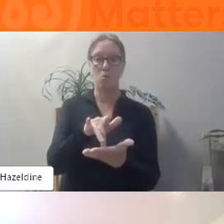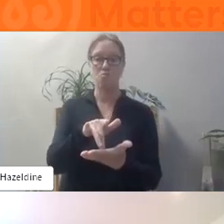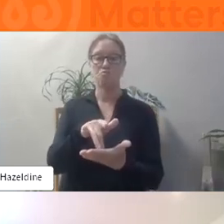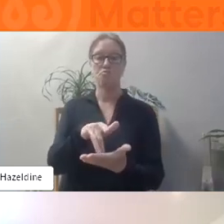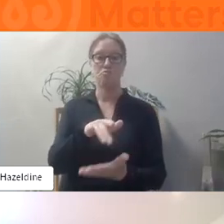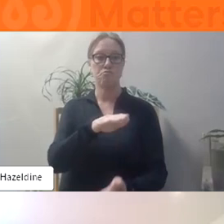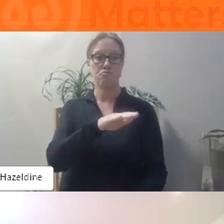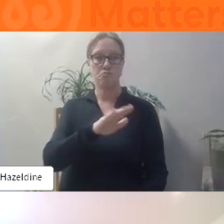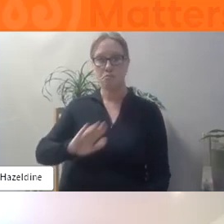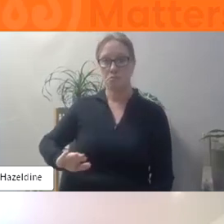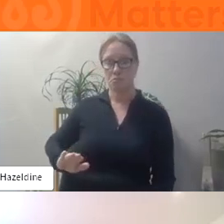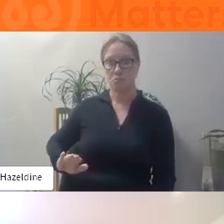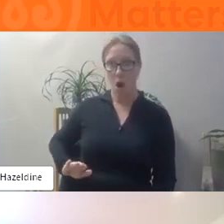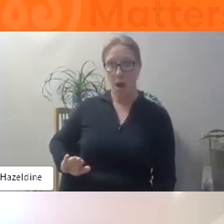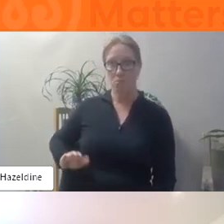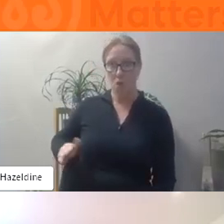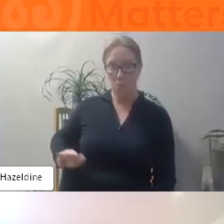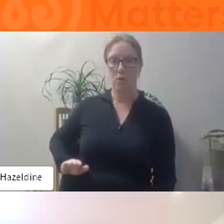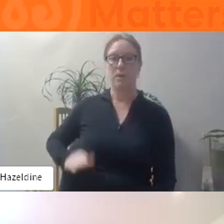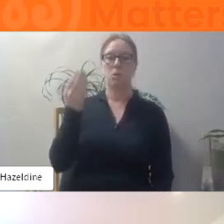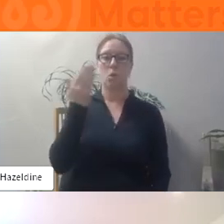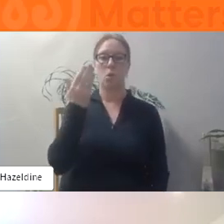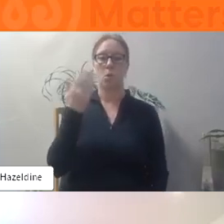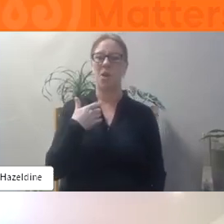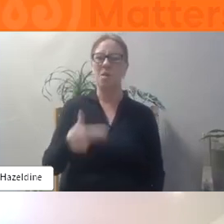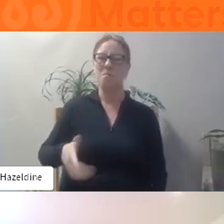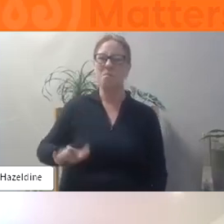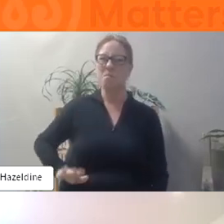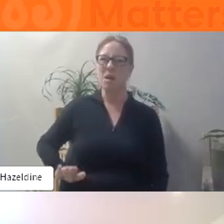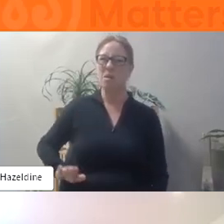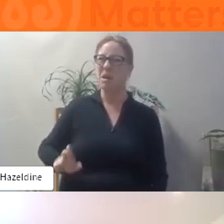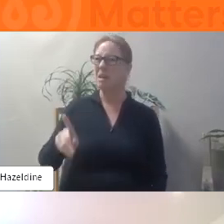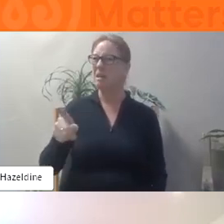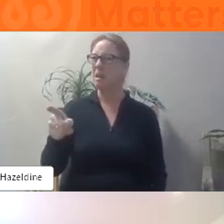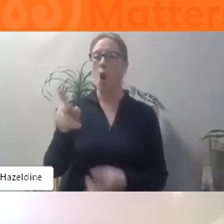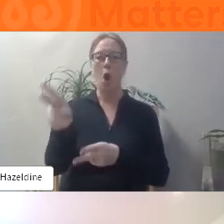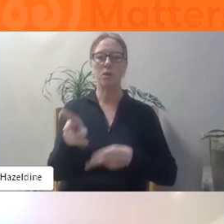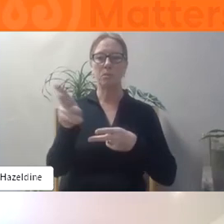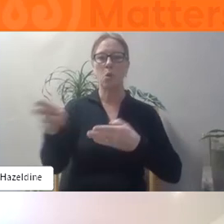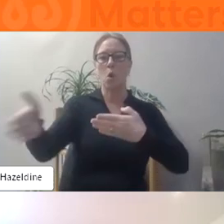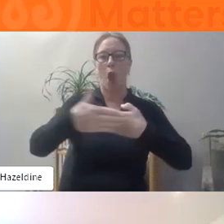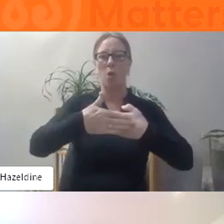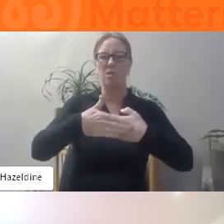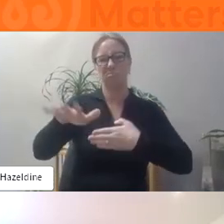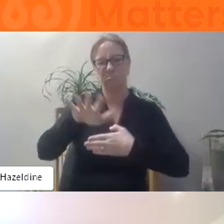time that Māngere Hospital psychopaedic hospital closed down, and we suddenly